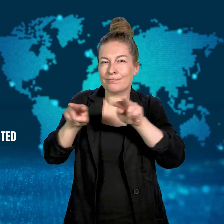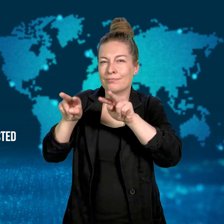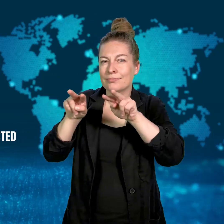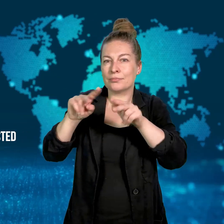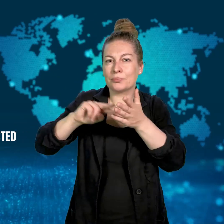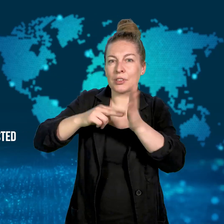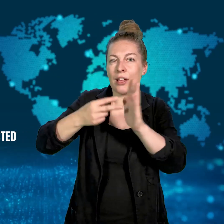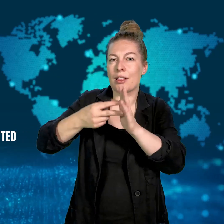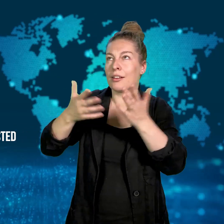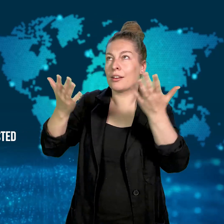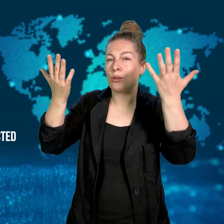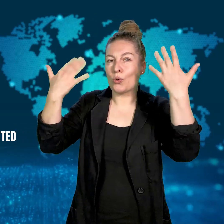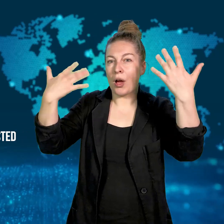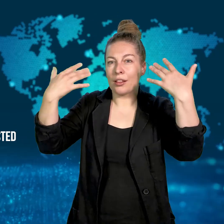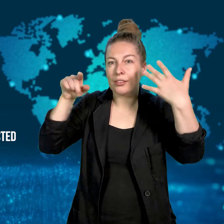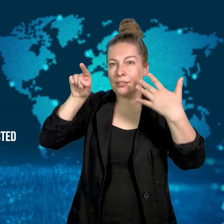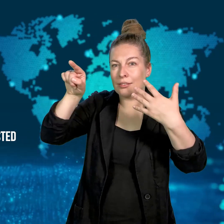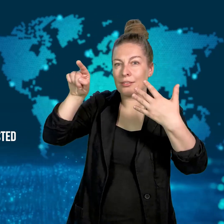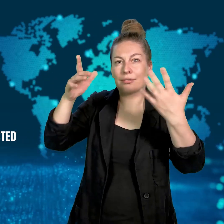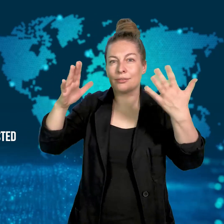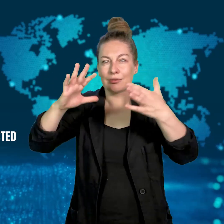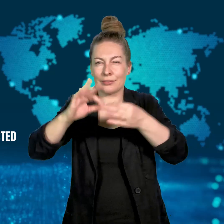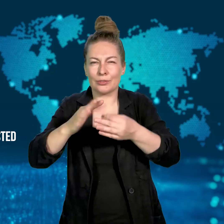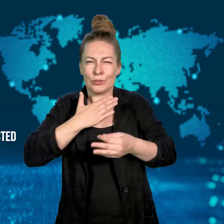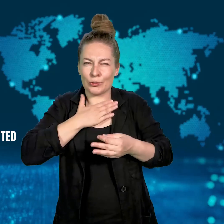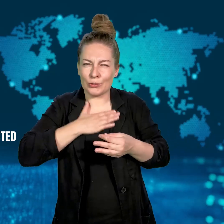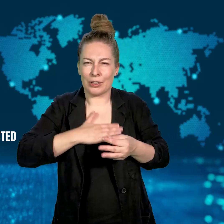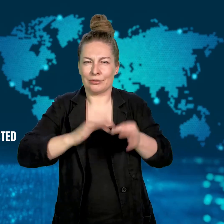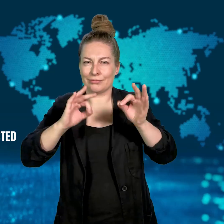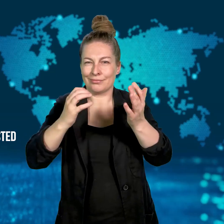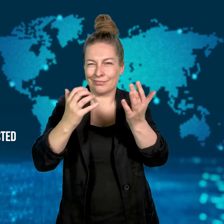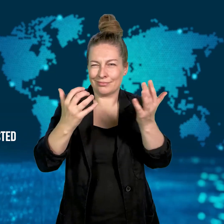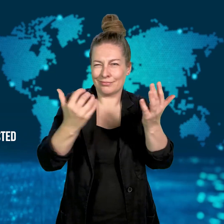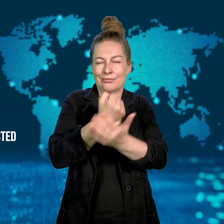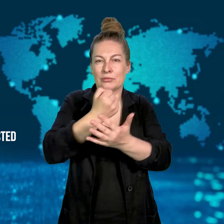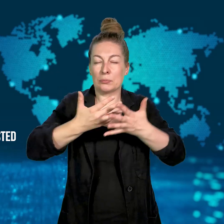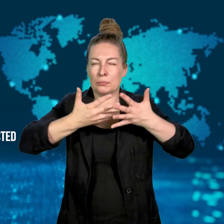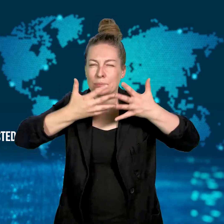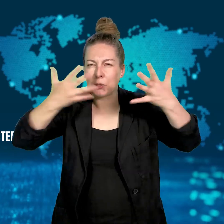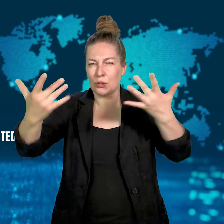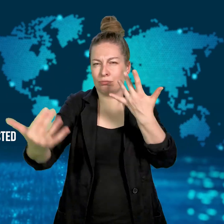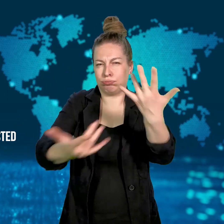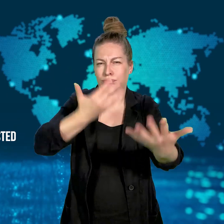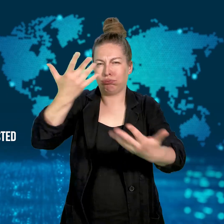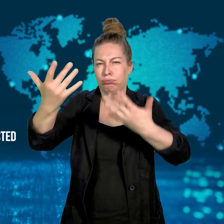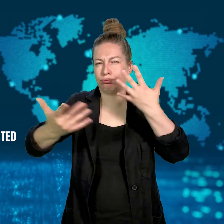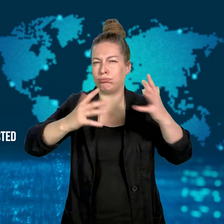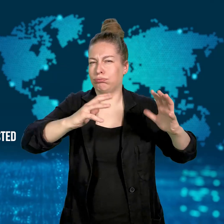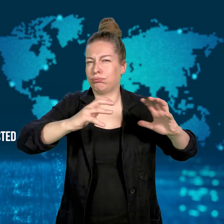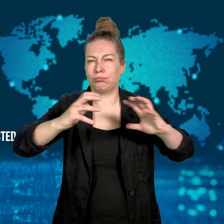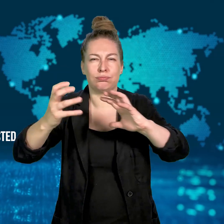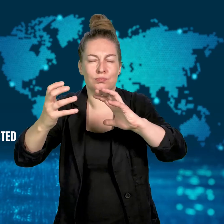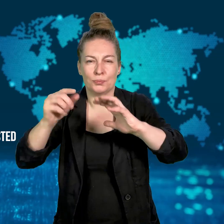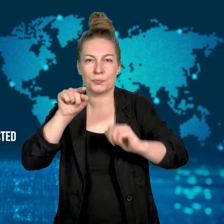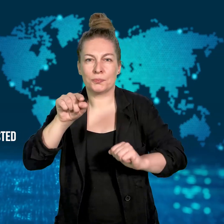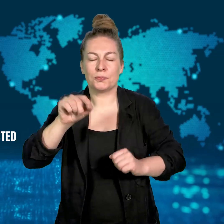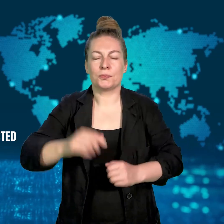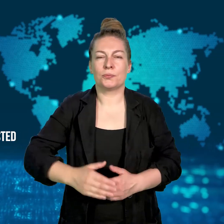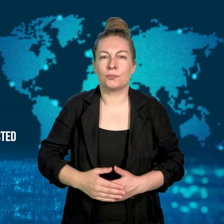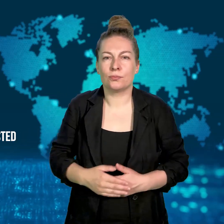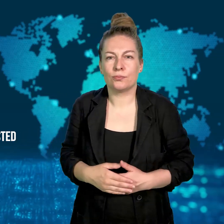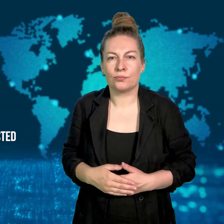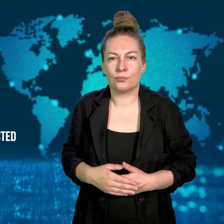Evidence shows that the two men agreed "in advance to carry out this type of